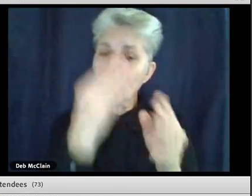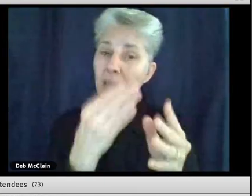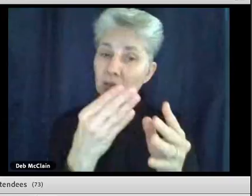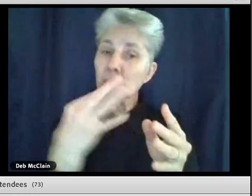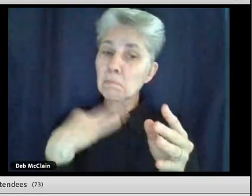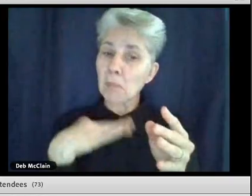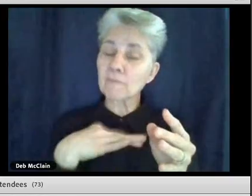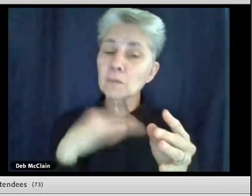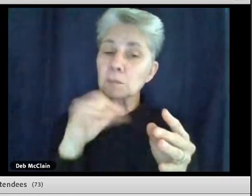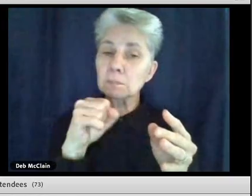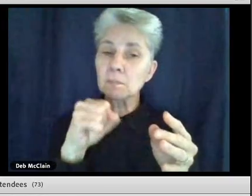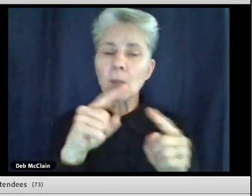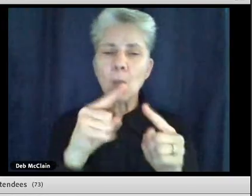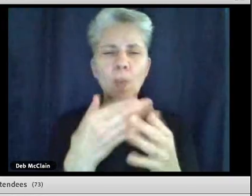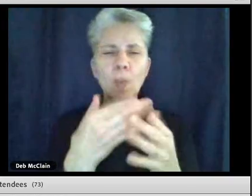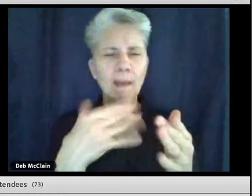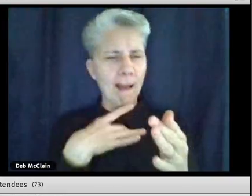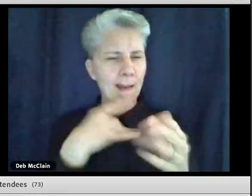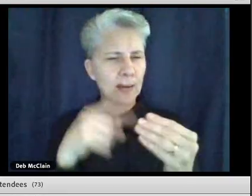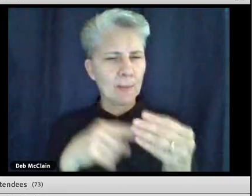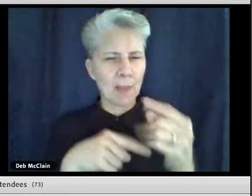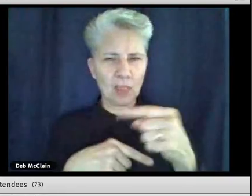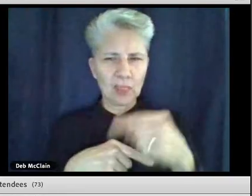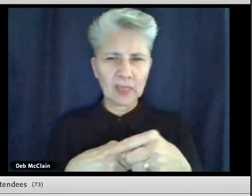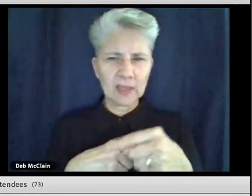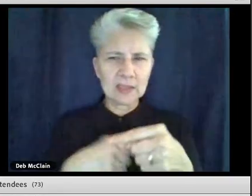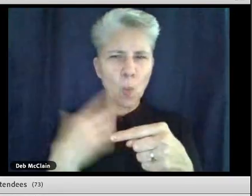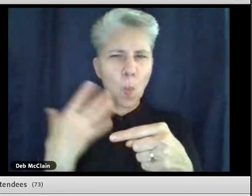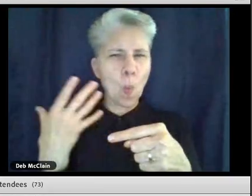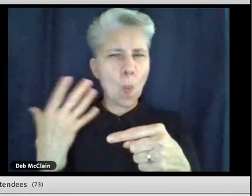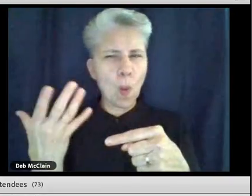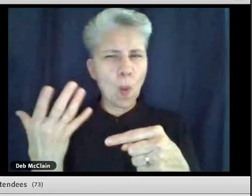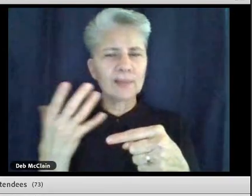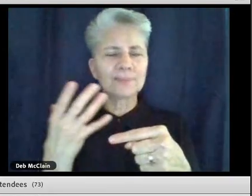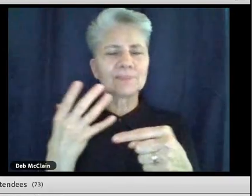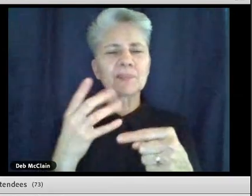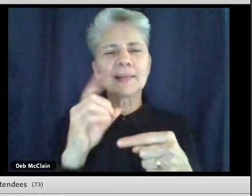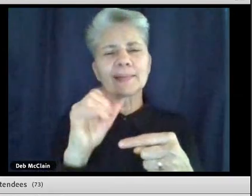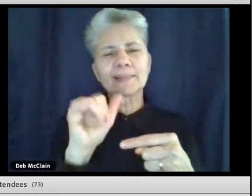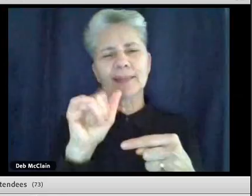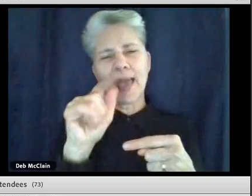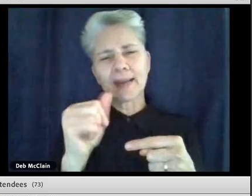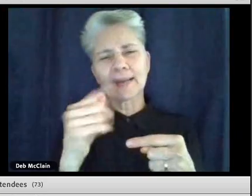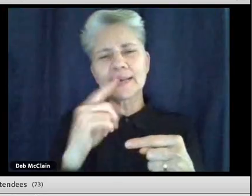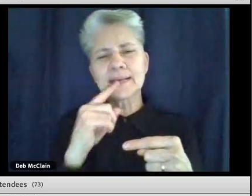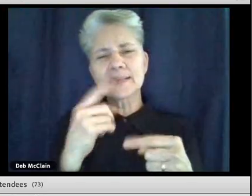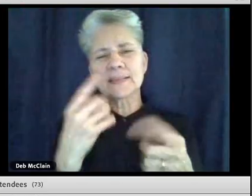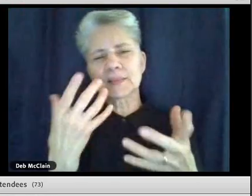and one of the things that I liked about this: Again, the data is open to interpretation, right,